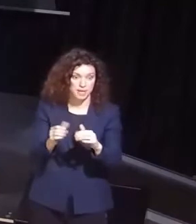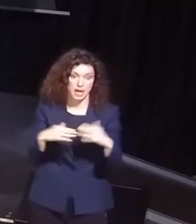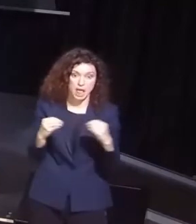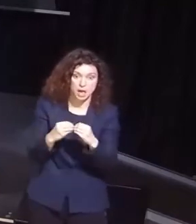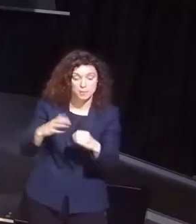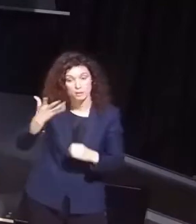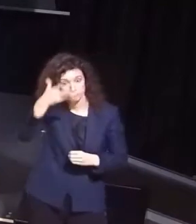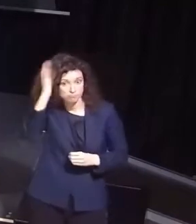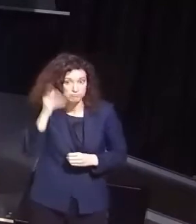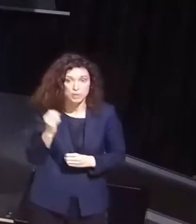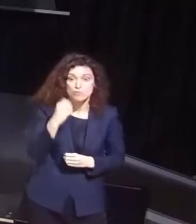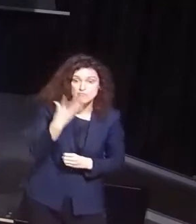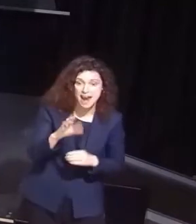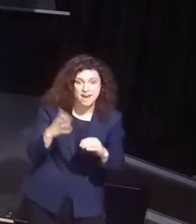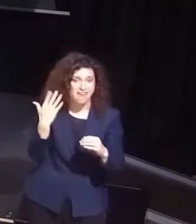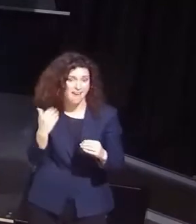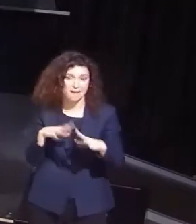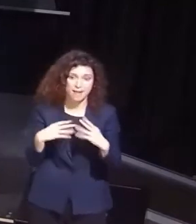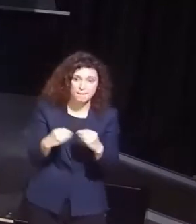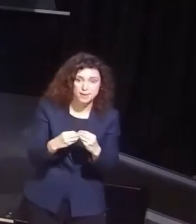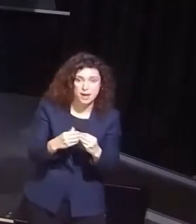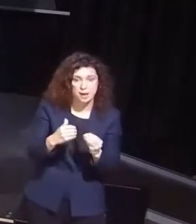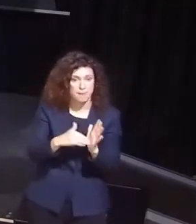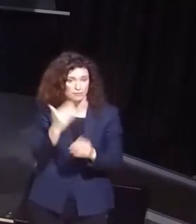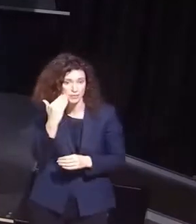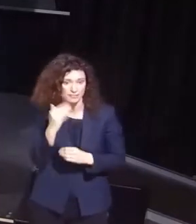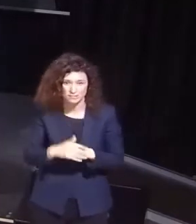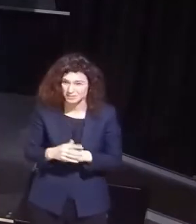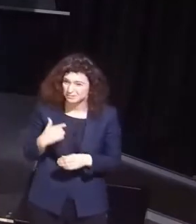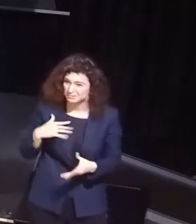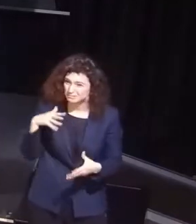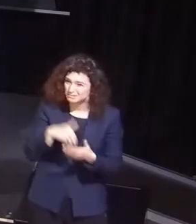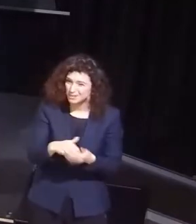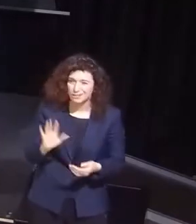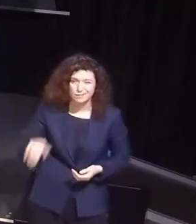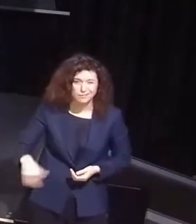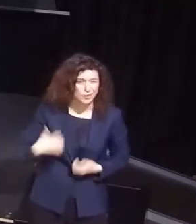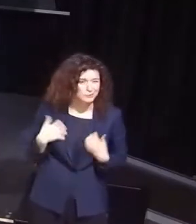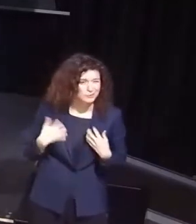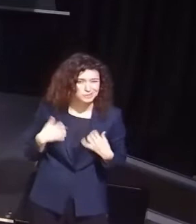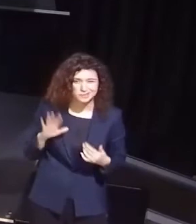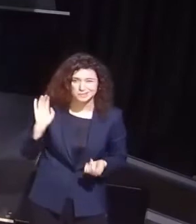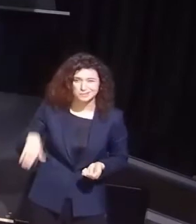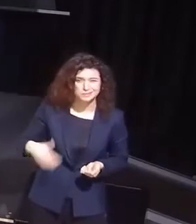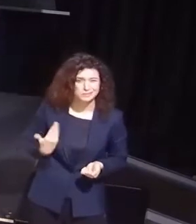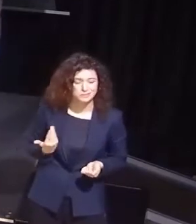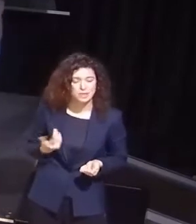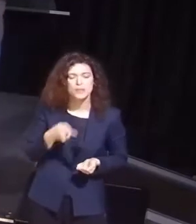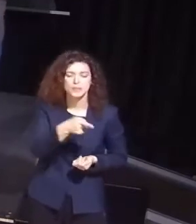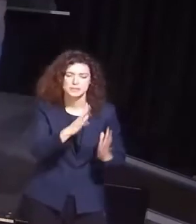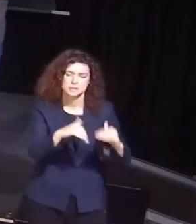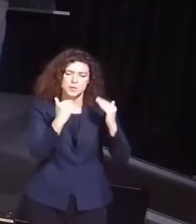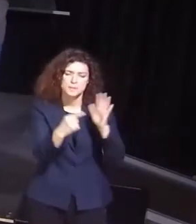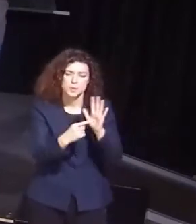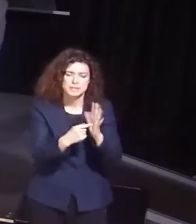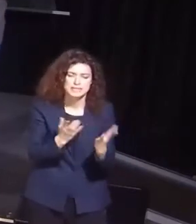I don't know if I would really want to join, right? This is obviously way more important than that, but the fact of the matter remains that